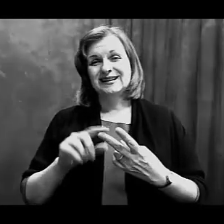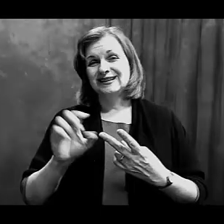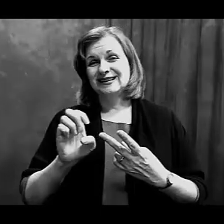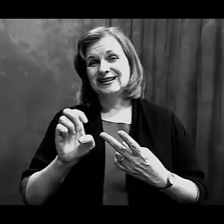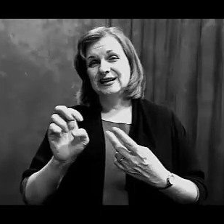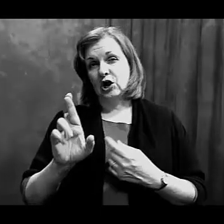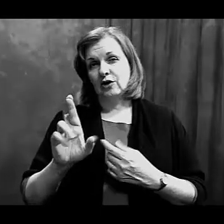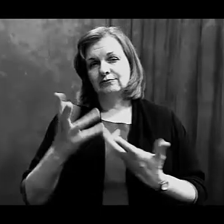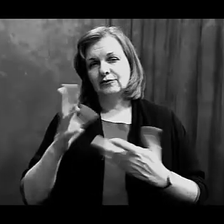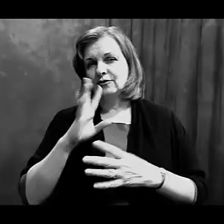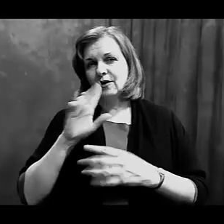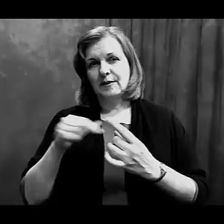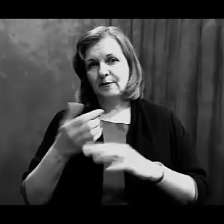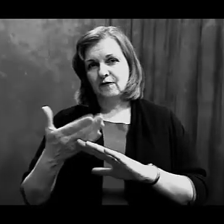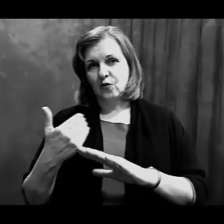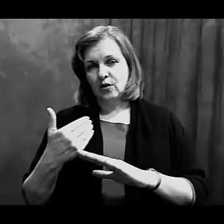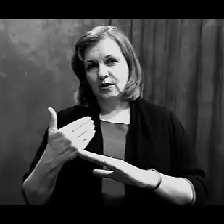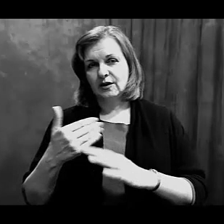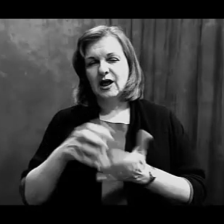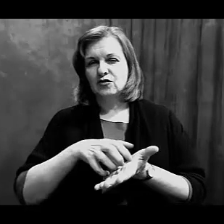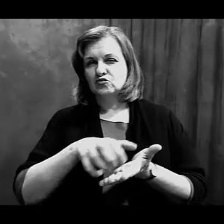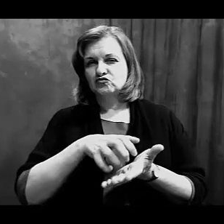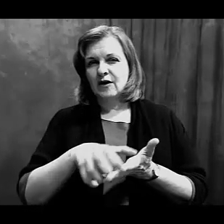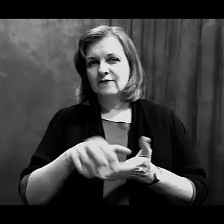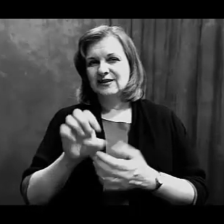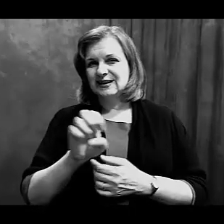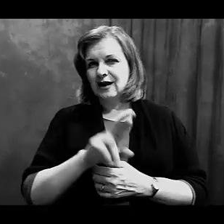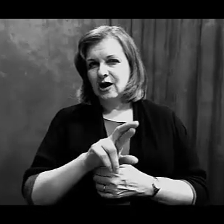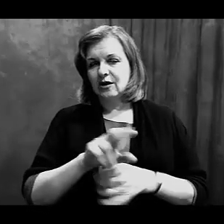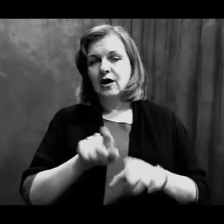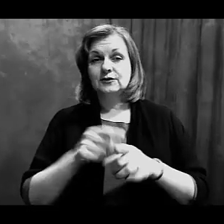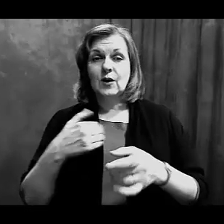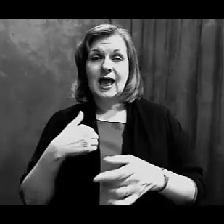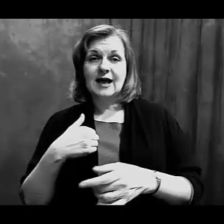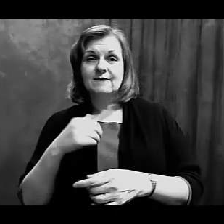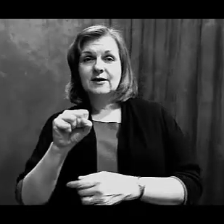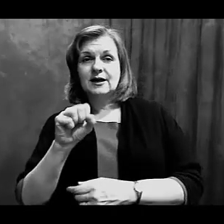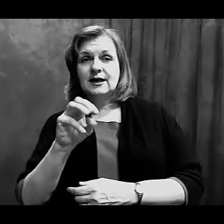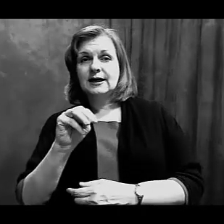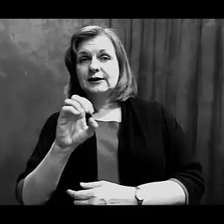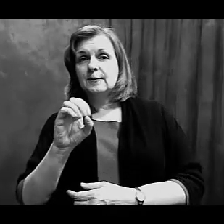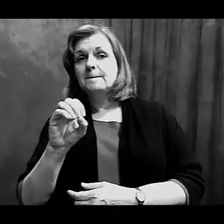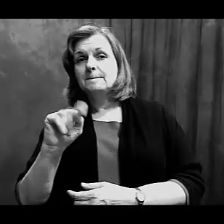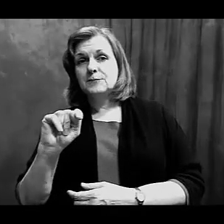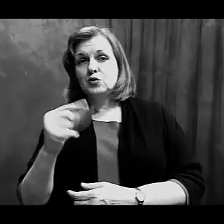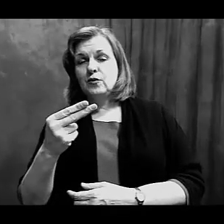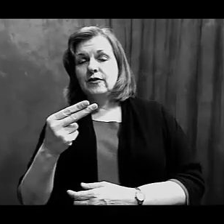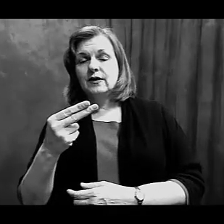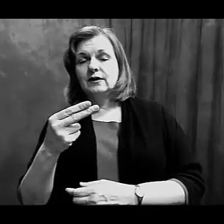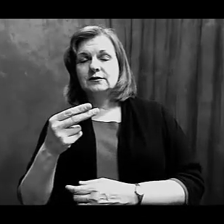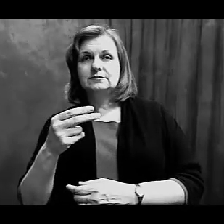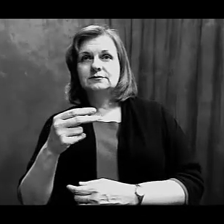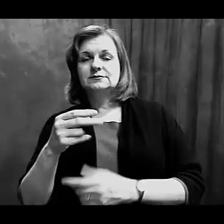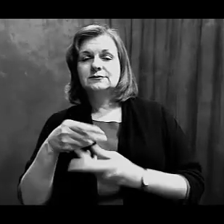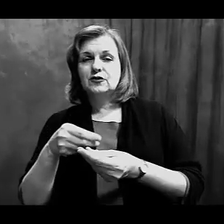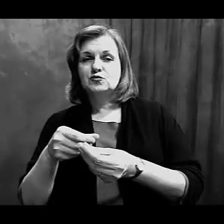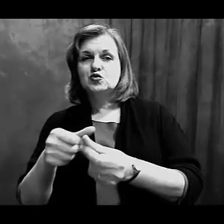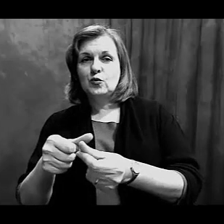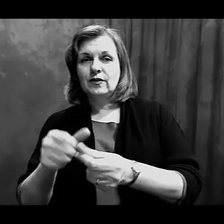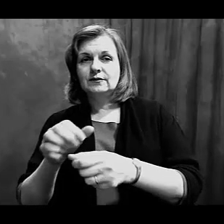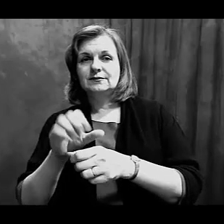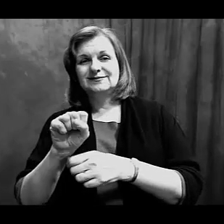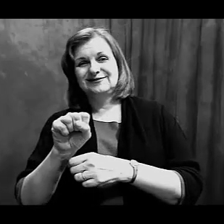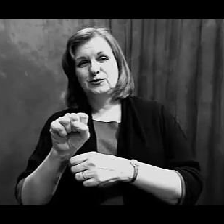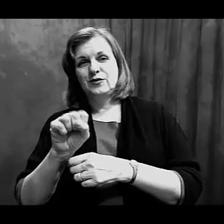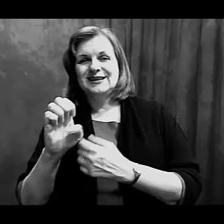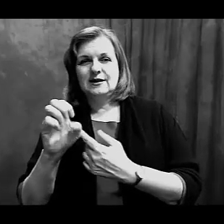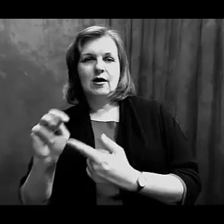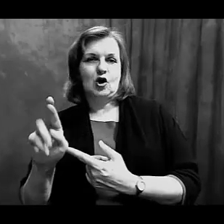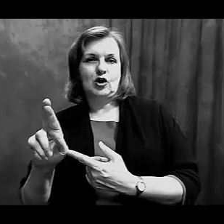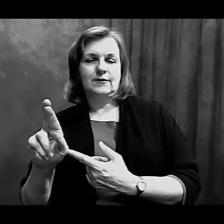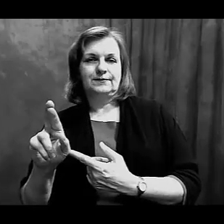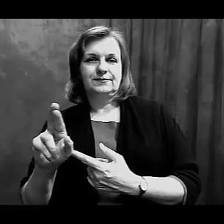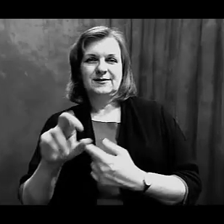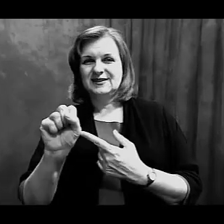the ER we've already looked at a little bit with the rough ER we also something known as the smooth ER